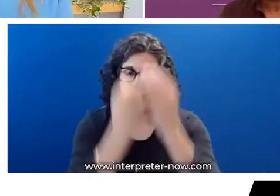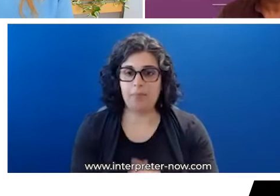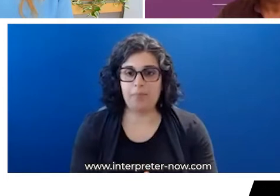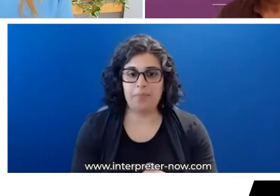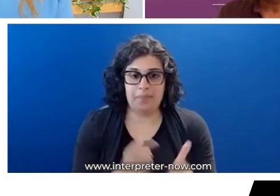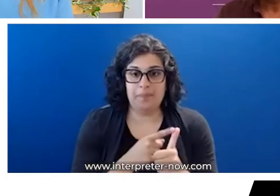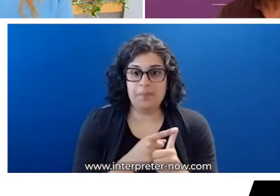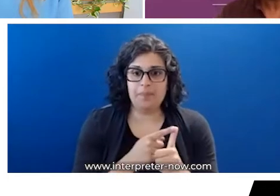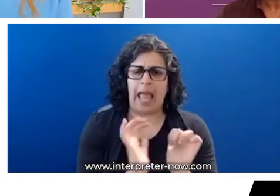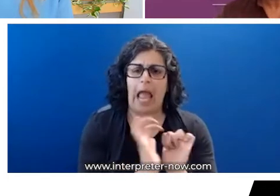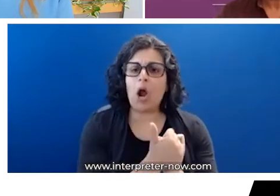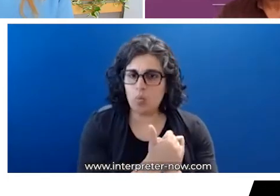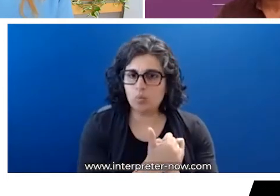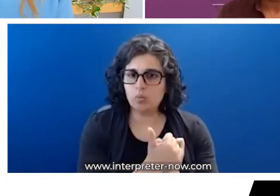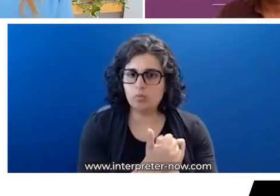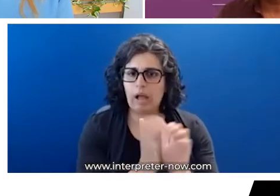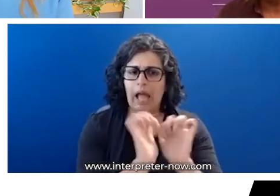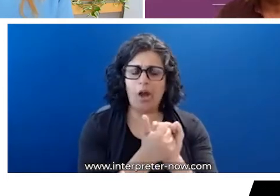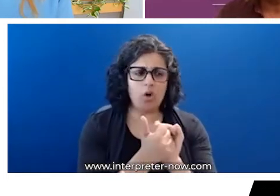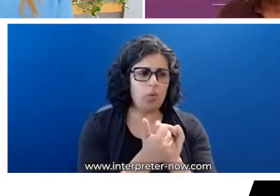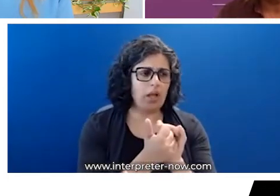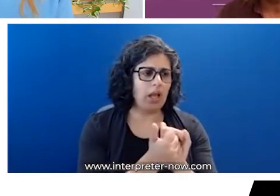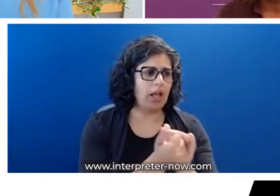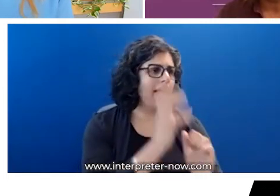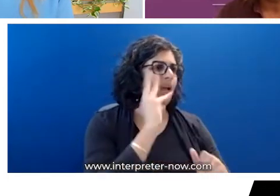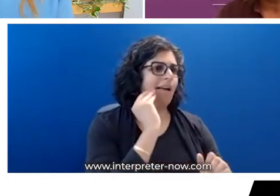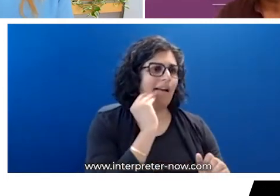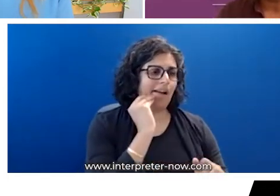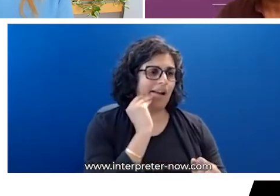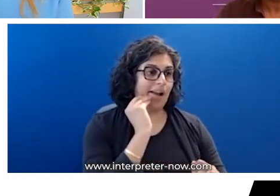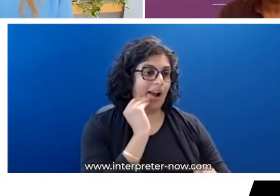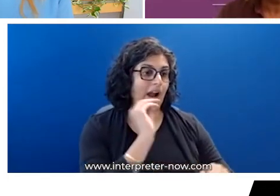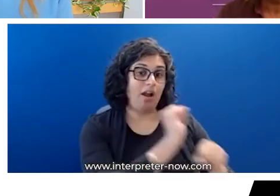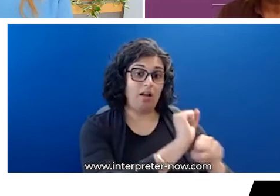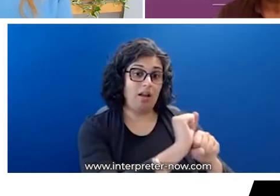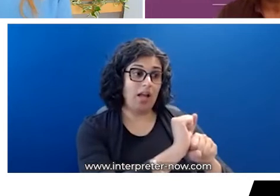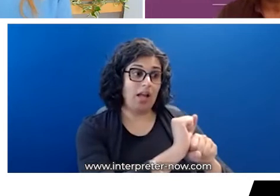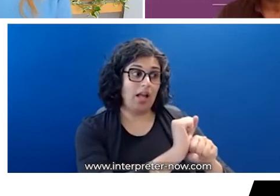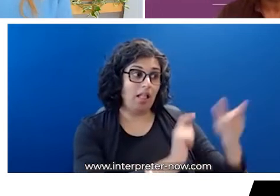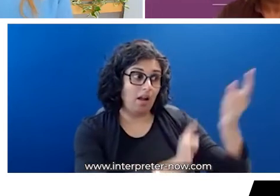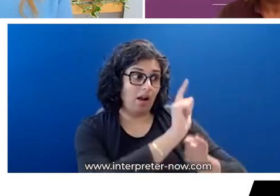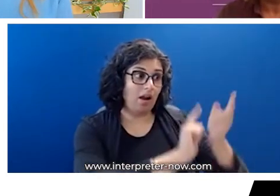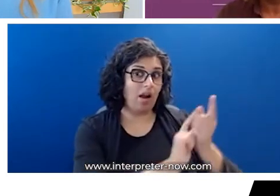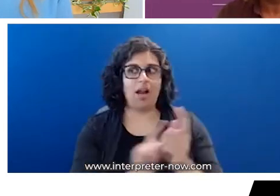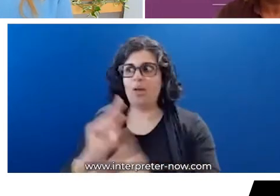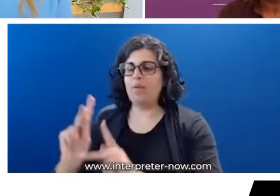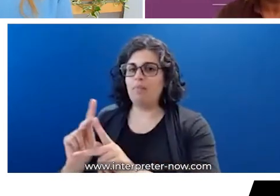How do we bridge the experience gap between those employees that are in person and those working remotely? Right?